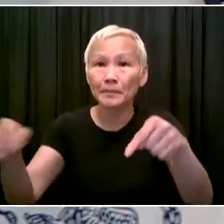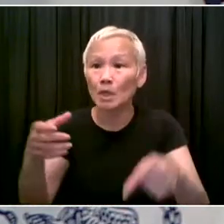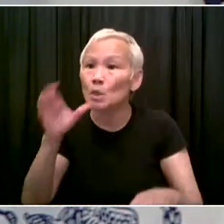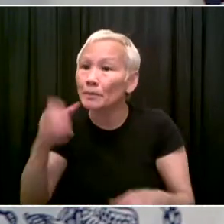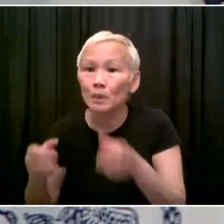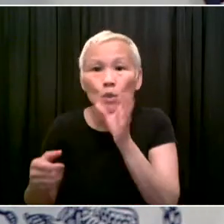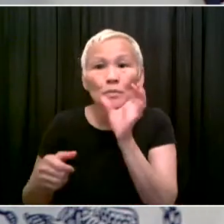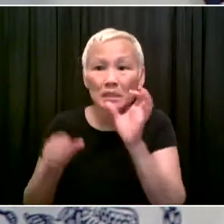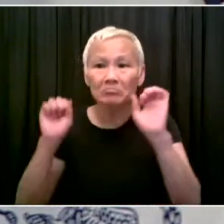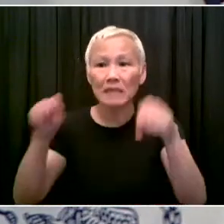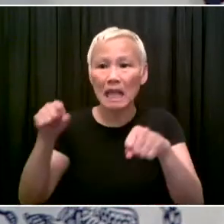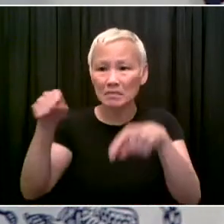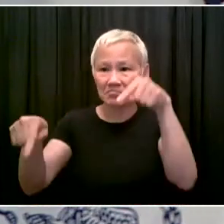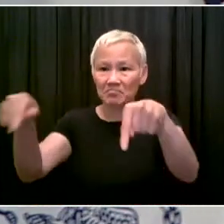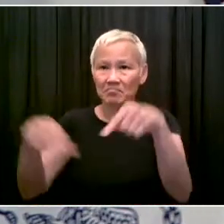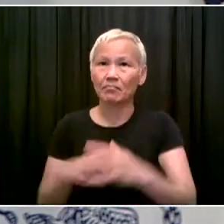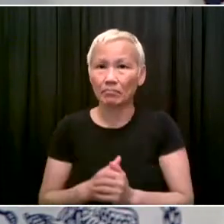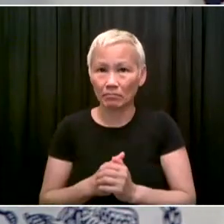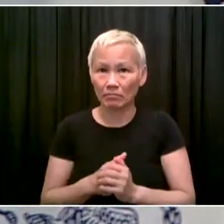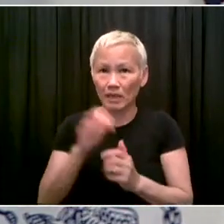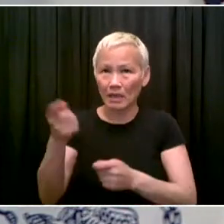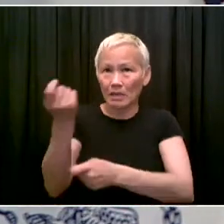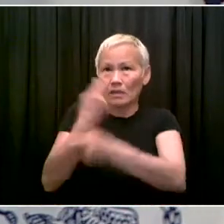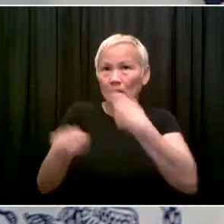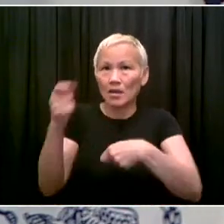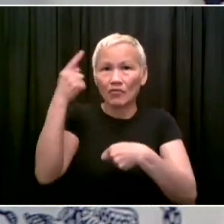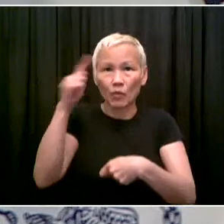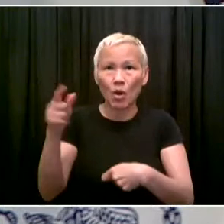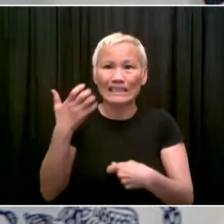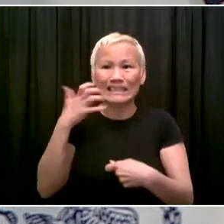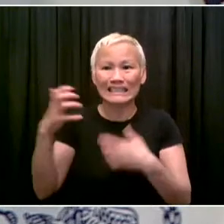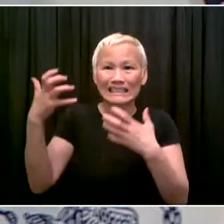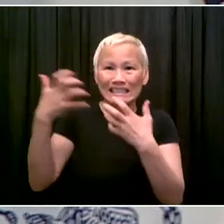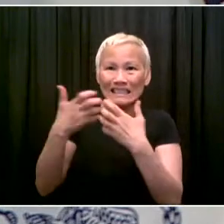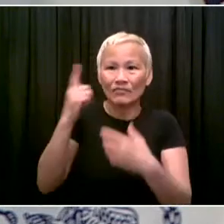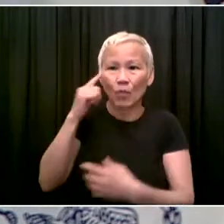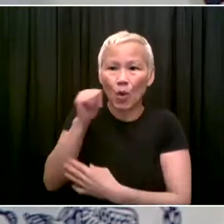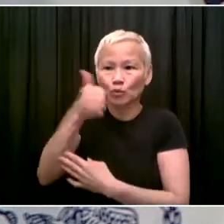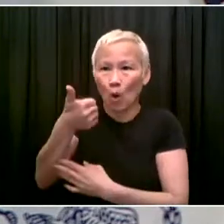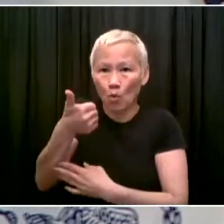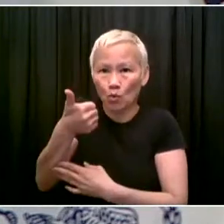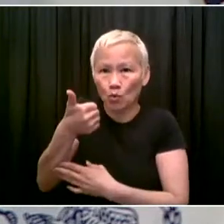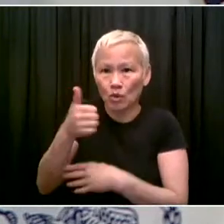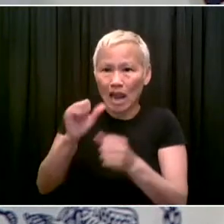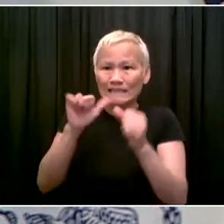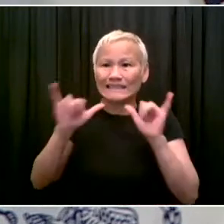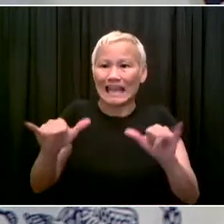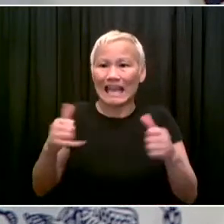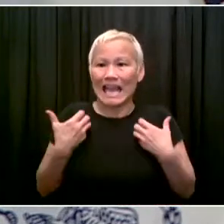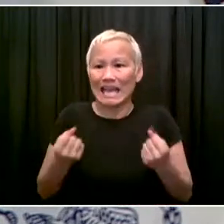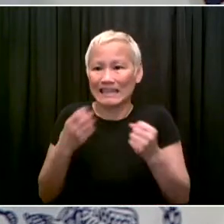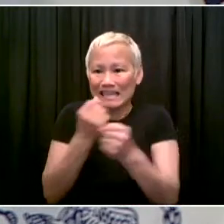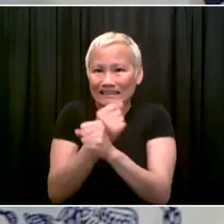CEREMONY AT THE END OF THE PARADE , WE'LL HAVE A STRIPPED-DOWN VERSION AND GREETING THE MARCHERS IN THE